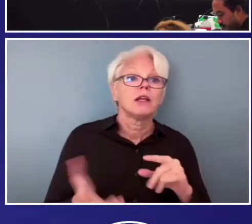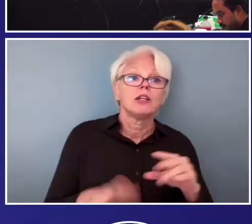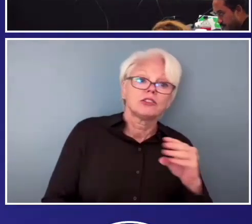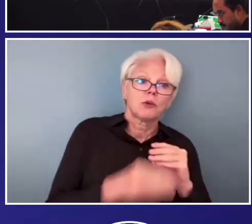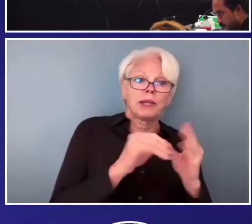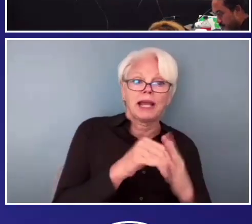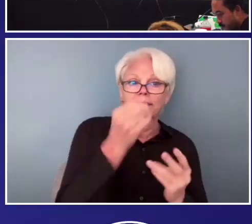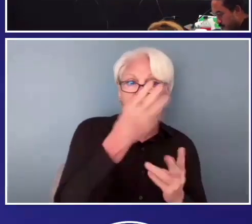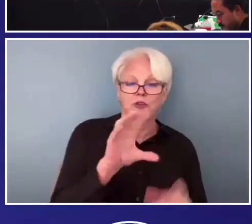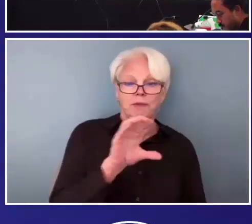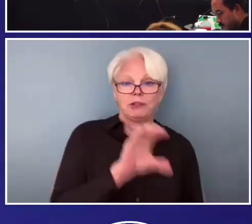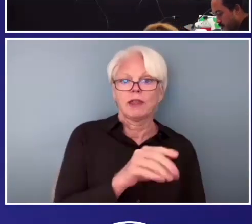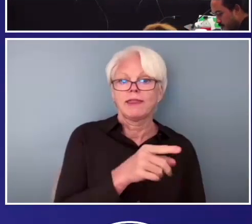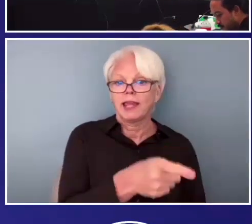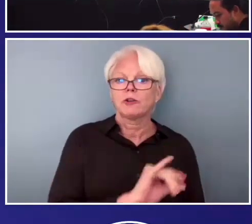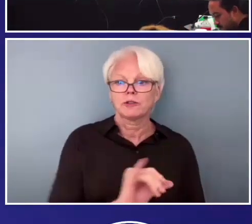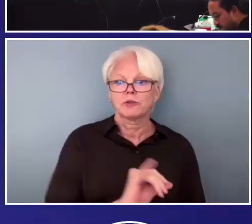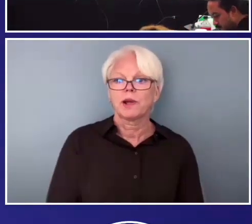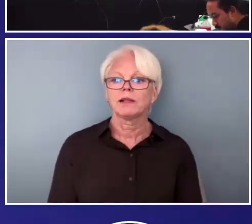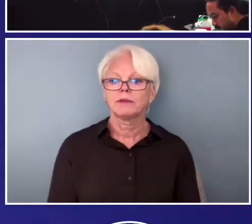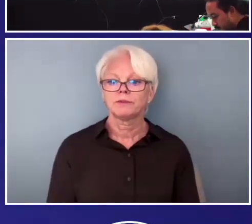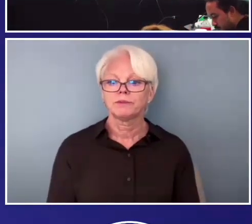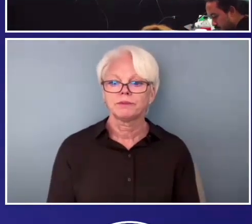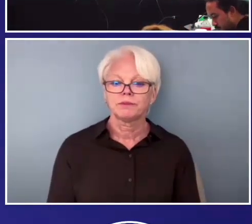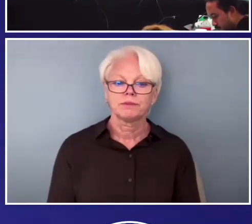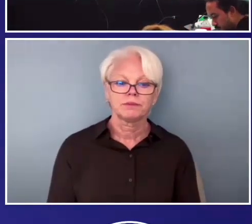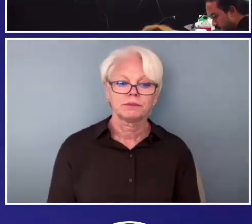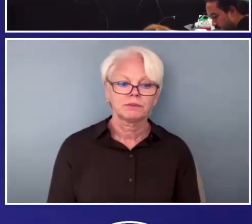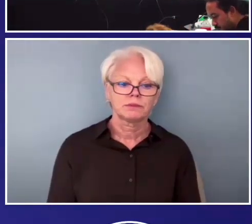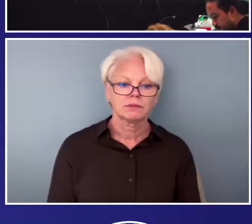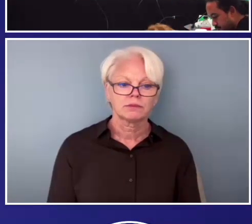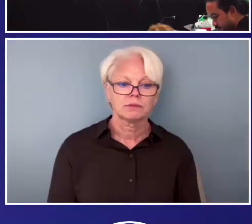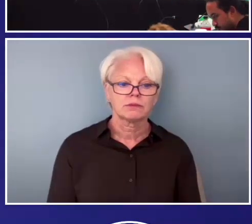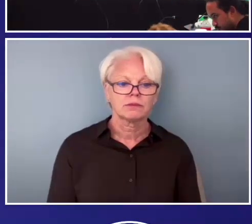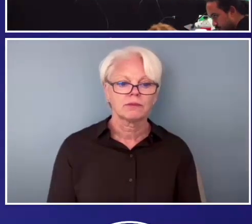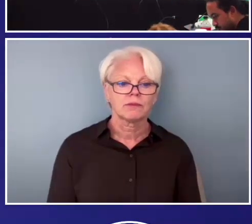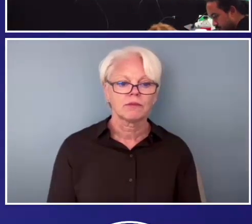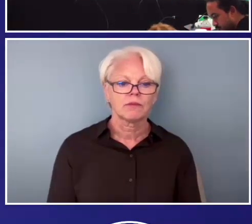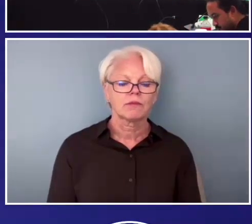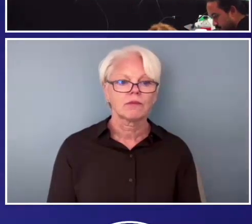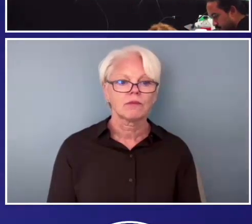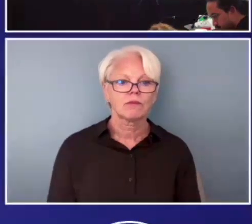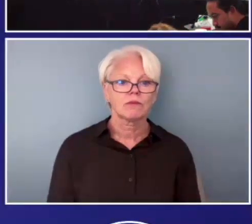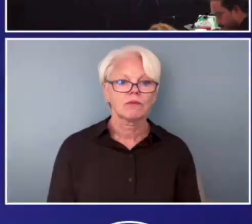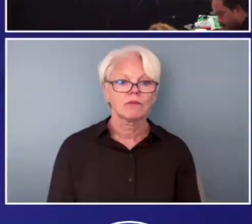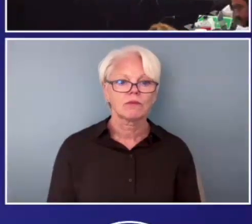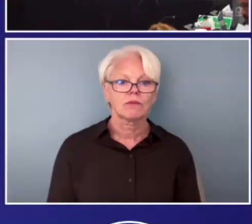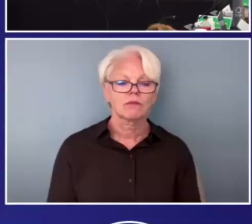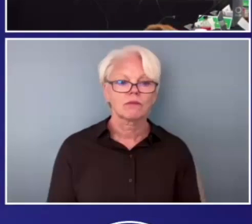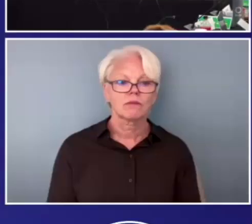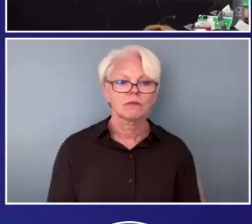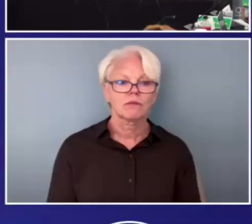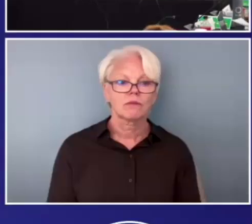as well. And so if we can just keep --